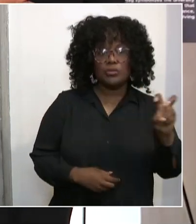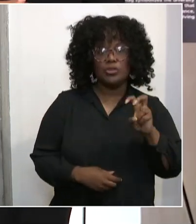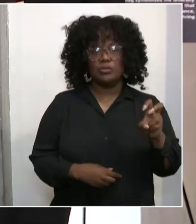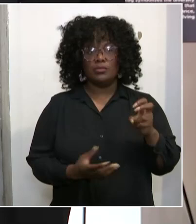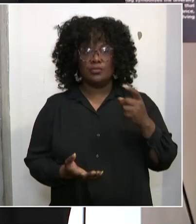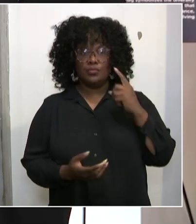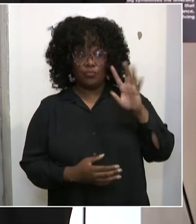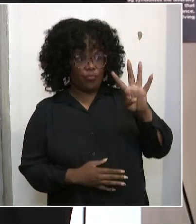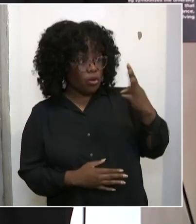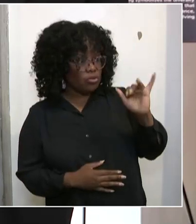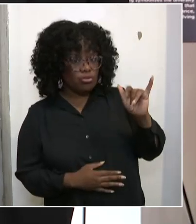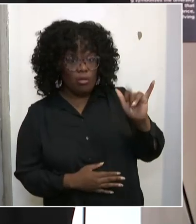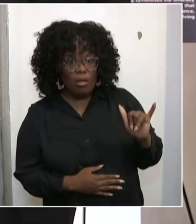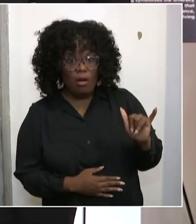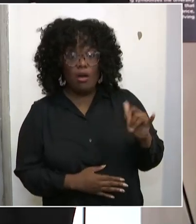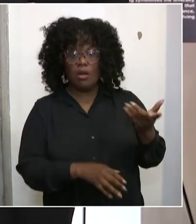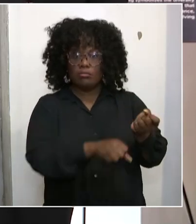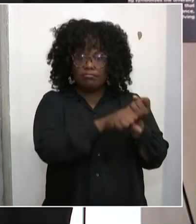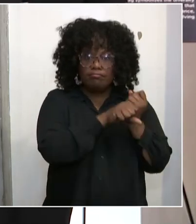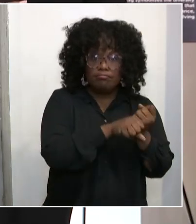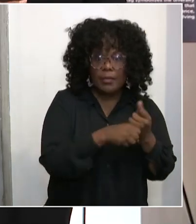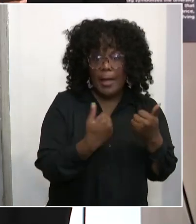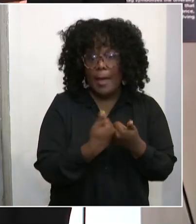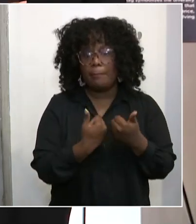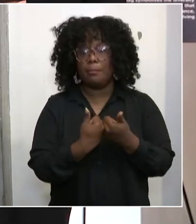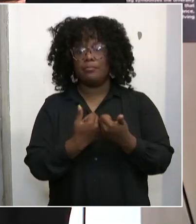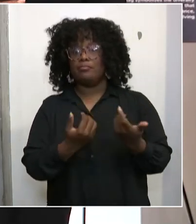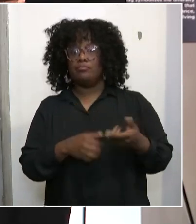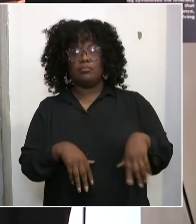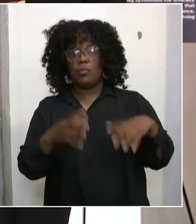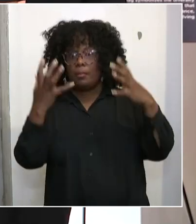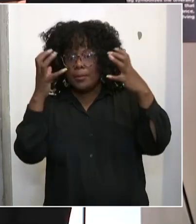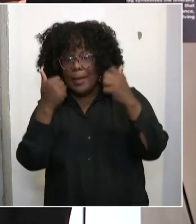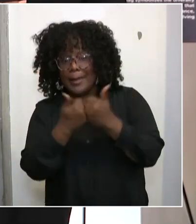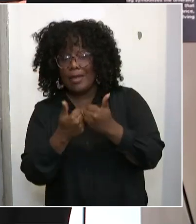Nats games, DC United, Spirit, you name it, it's the way to get around.